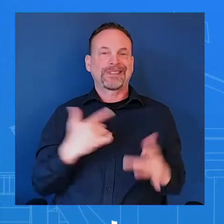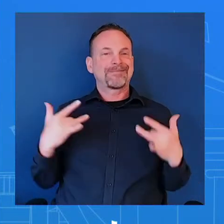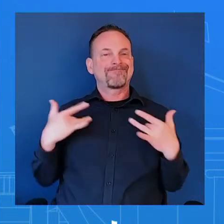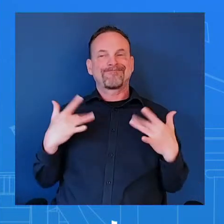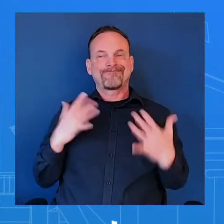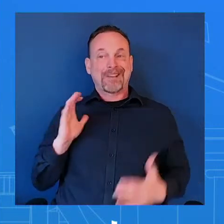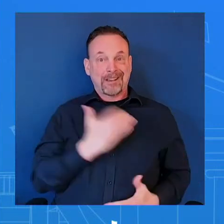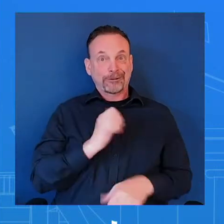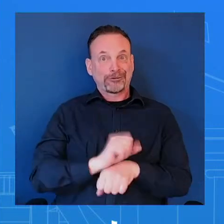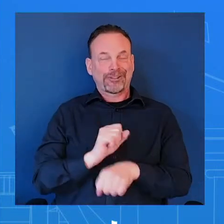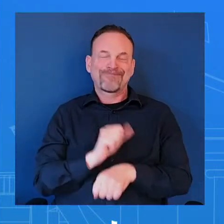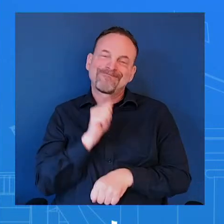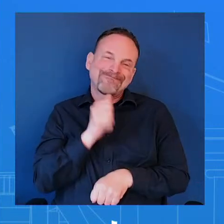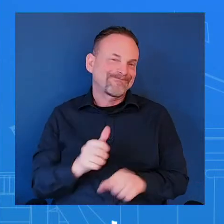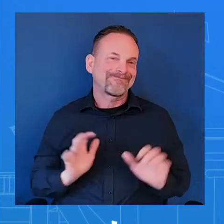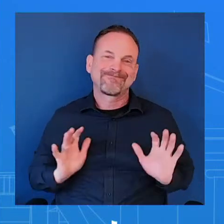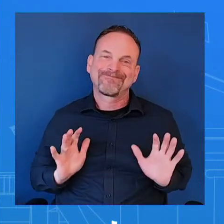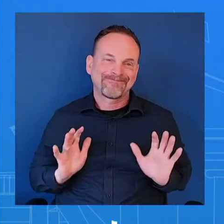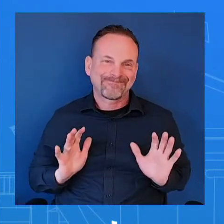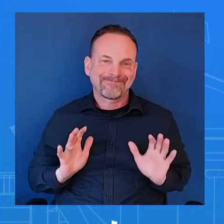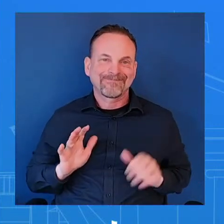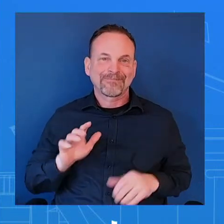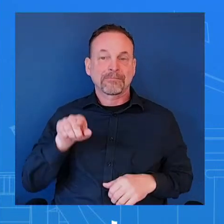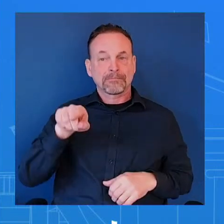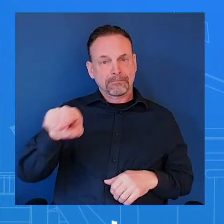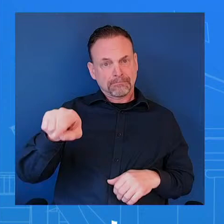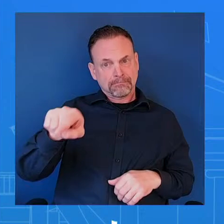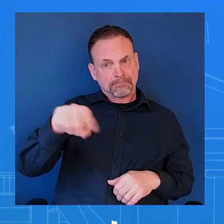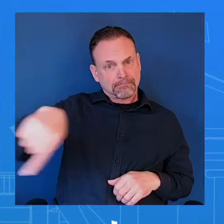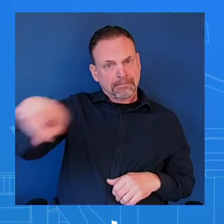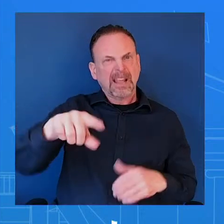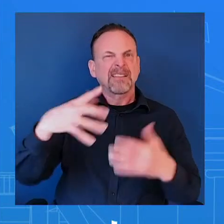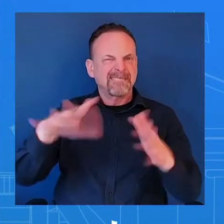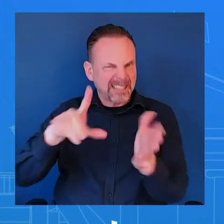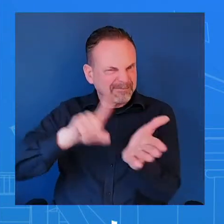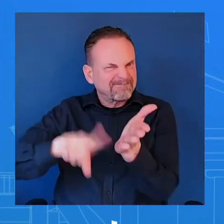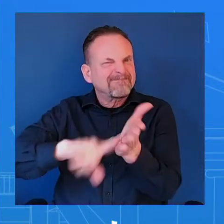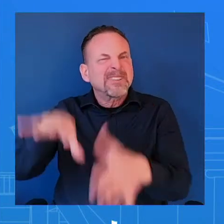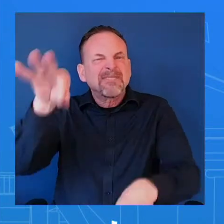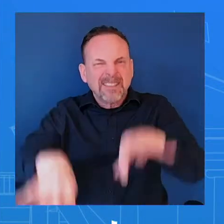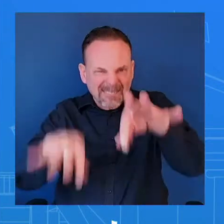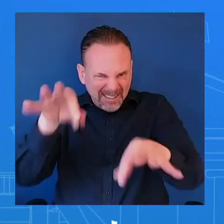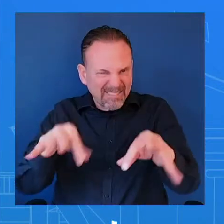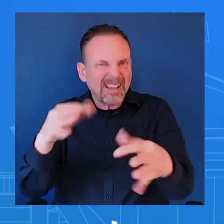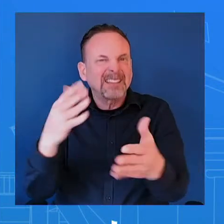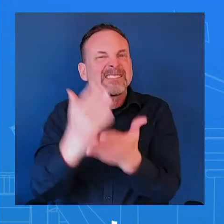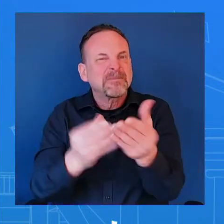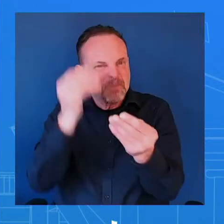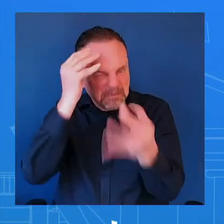It's preliminary. And so, that process is going to continue. I'm going to let that process go underway and --